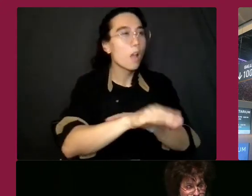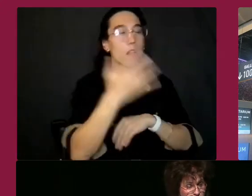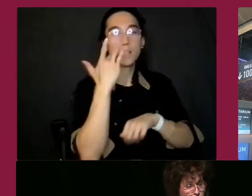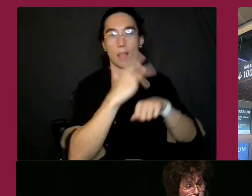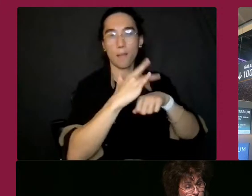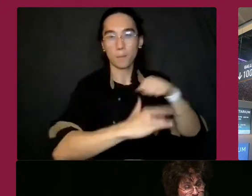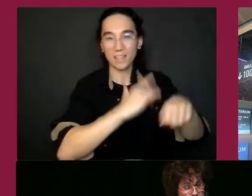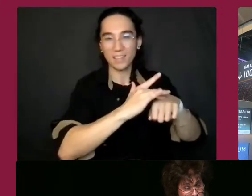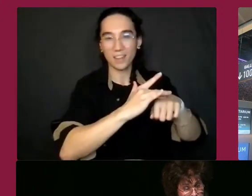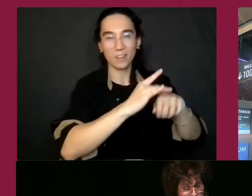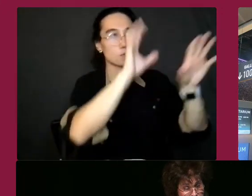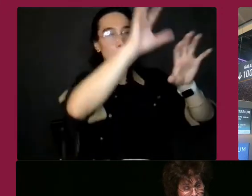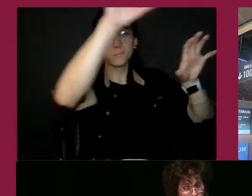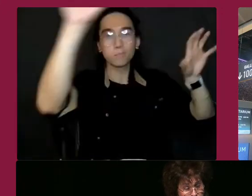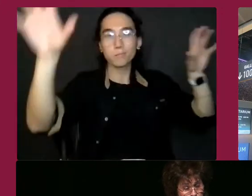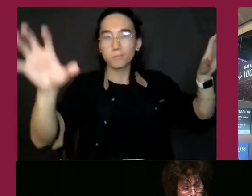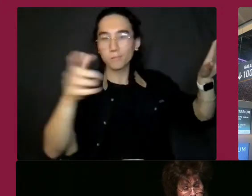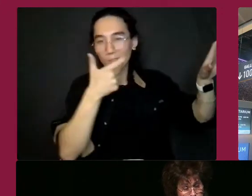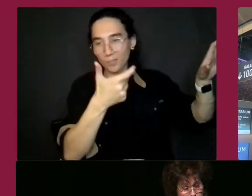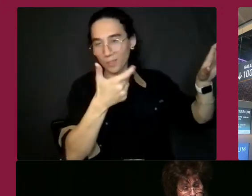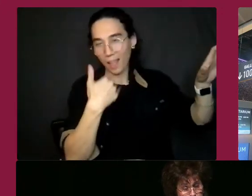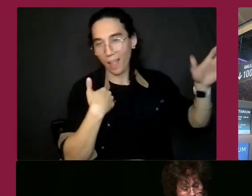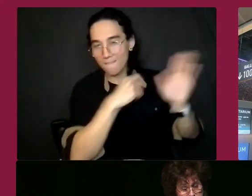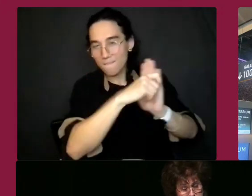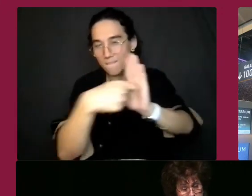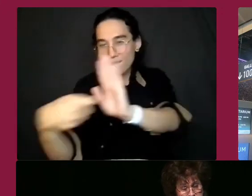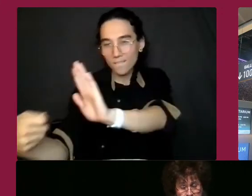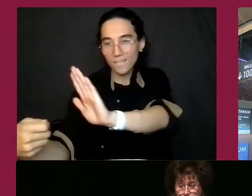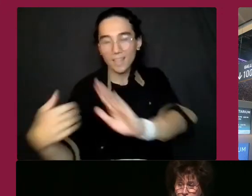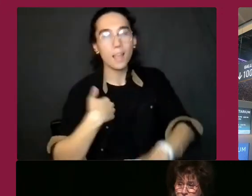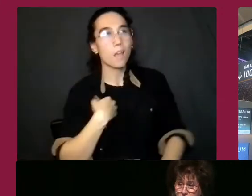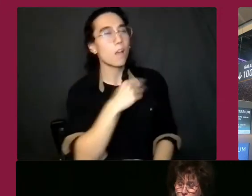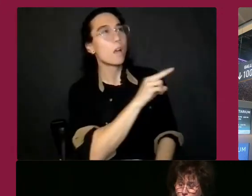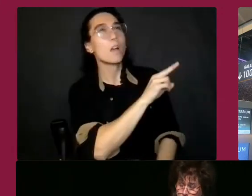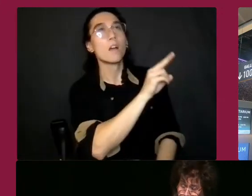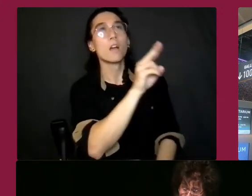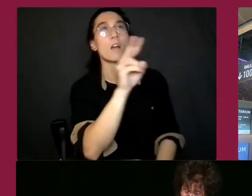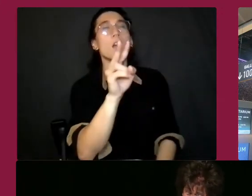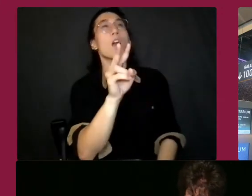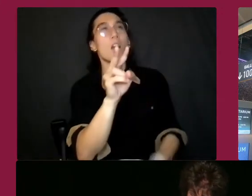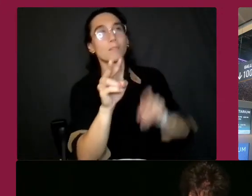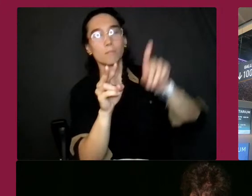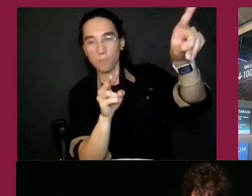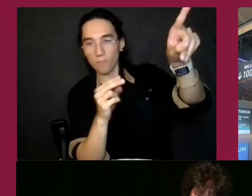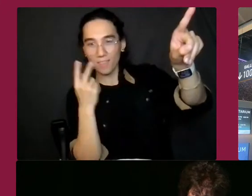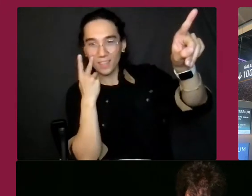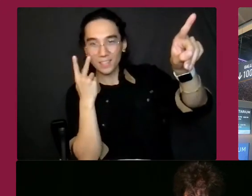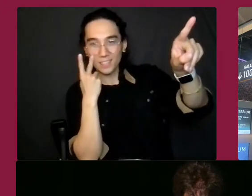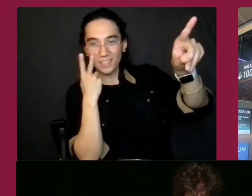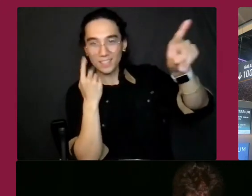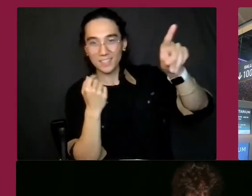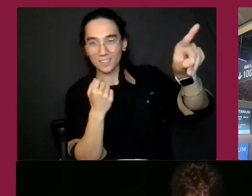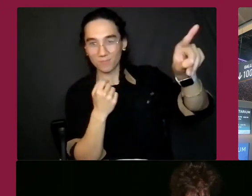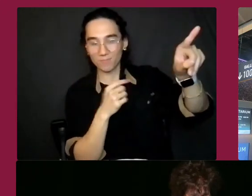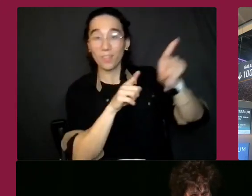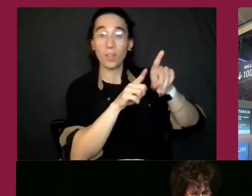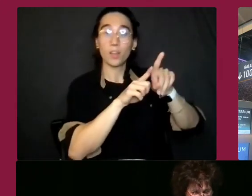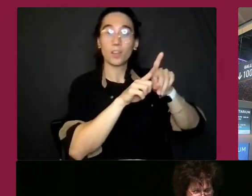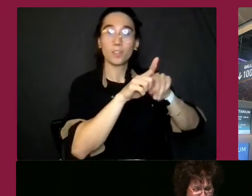right there is what, is, is now hanging a replica of a Star Wars X X-wing fighter.